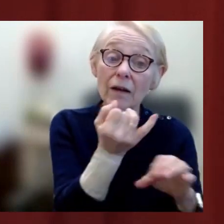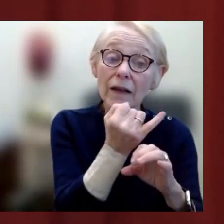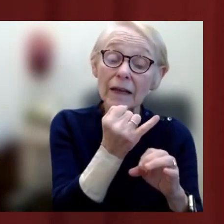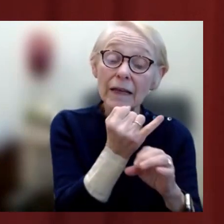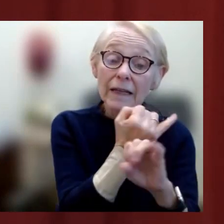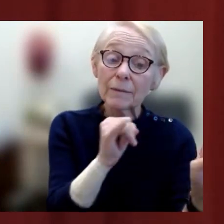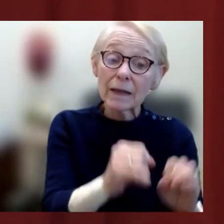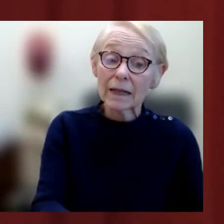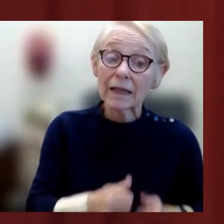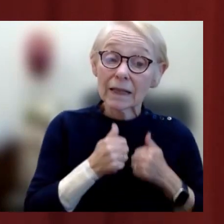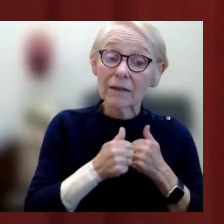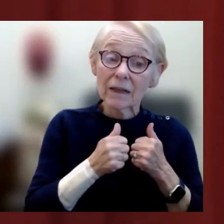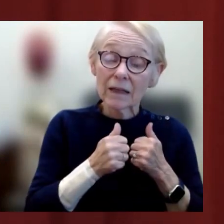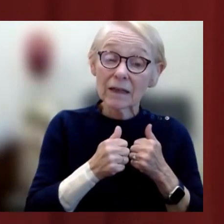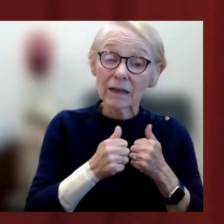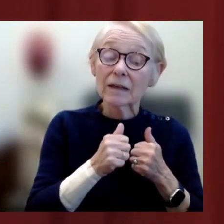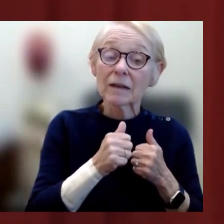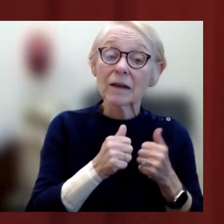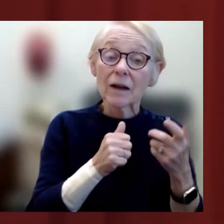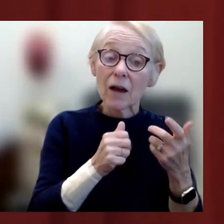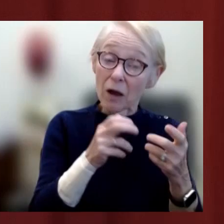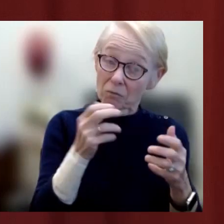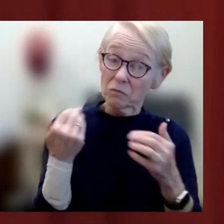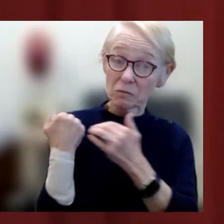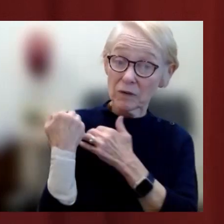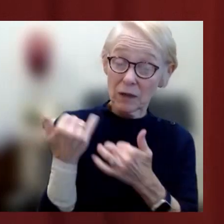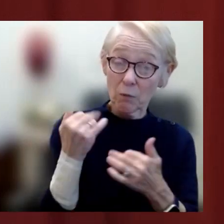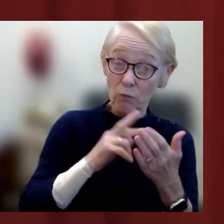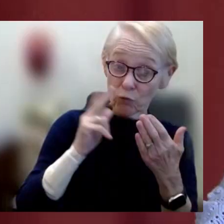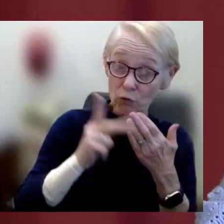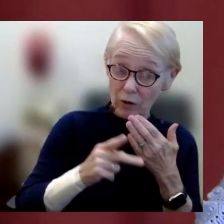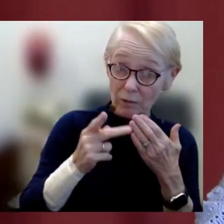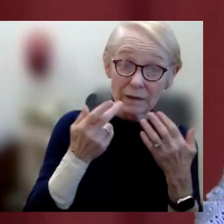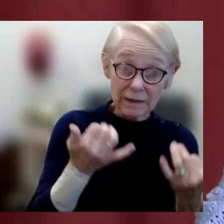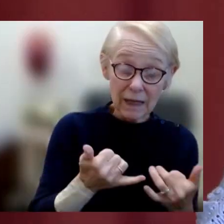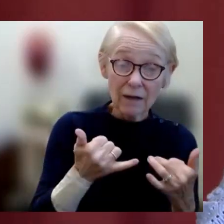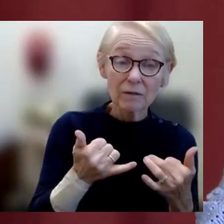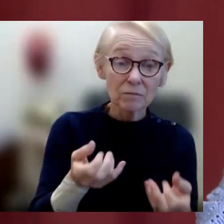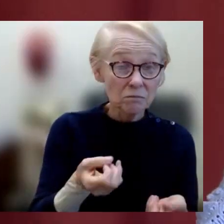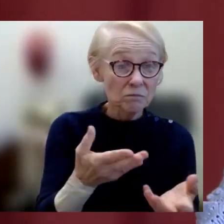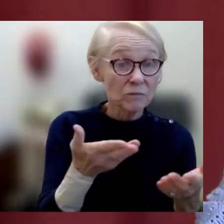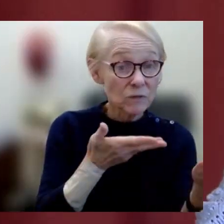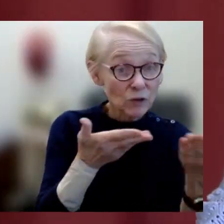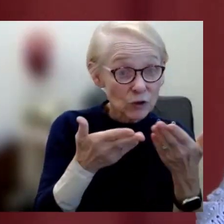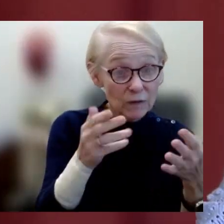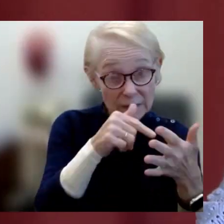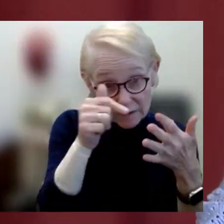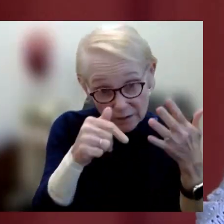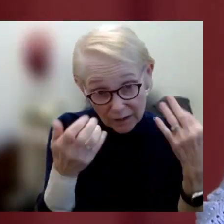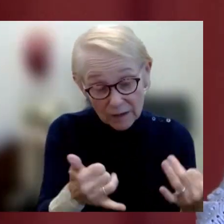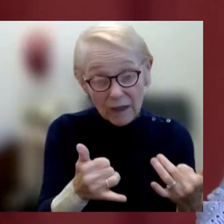area I'm responsible for programs that deliver Services based on the core services that all